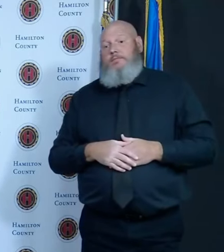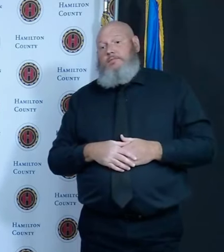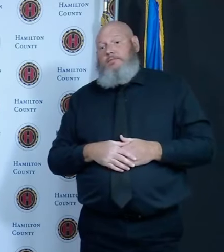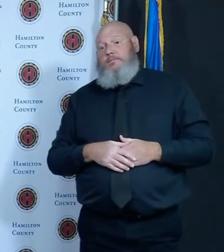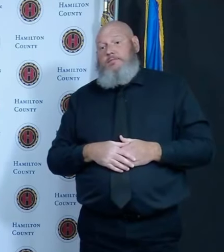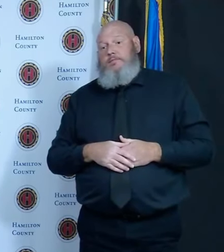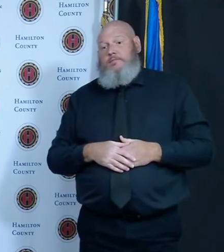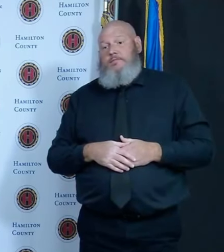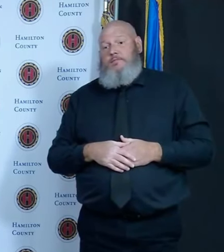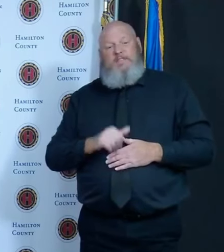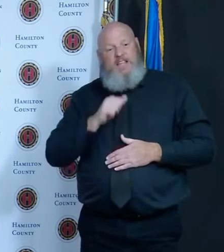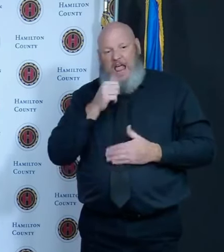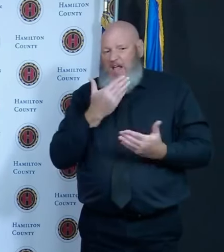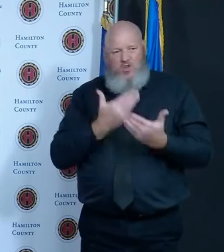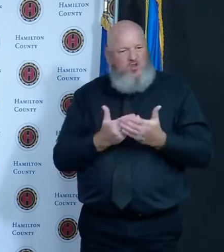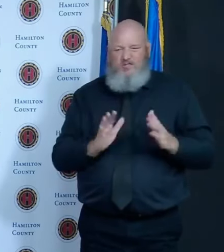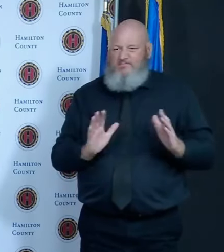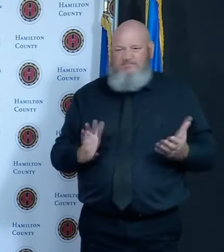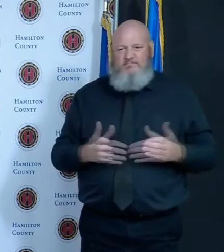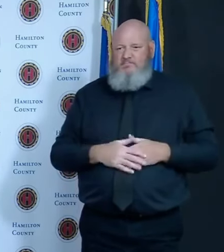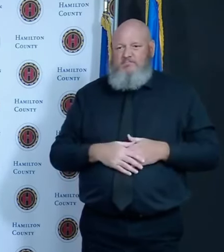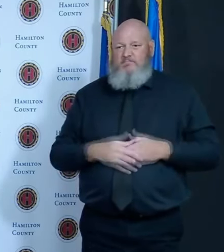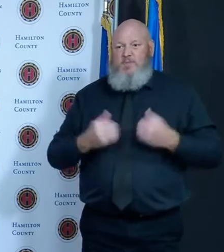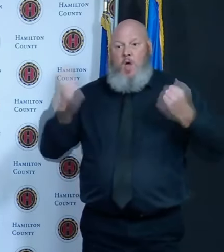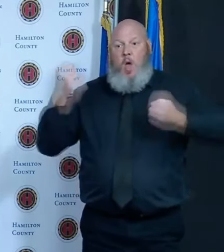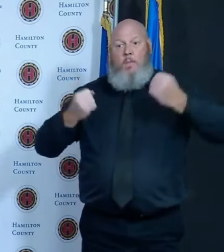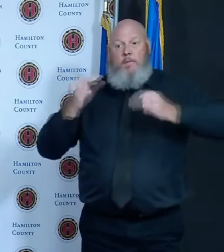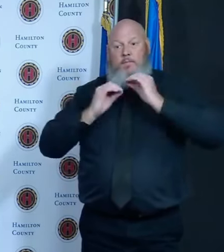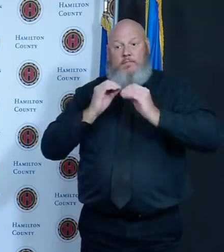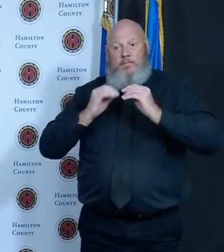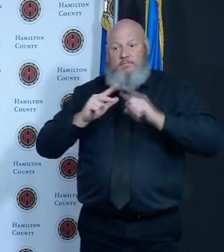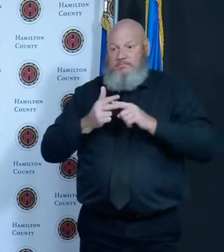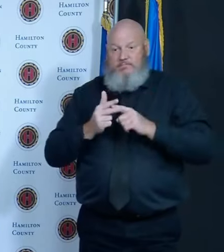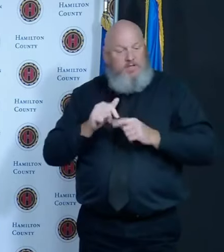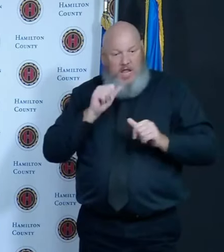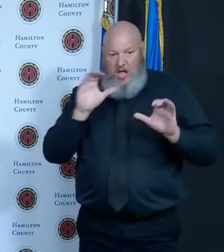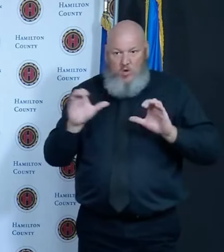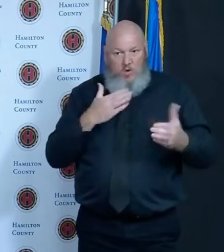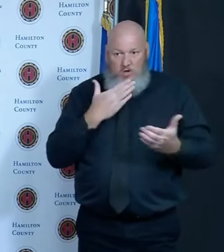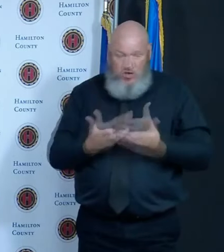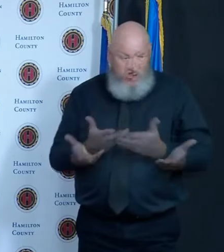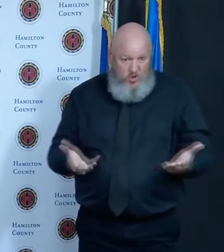automotive people who do car repairs are really hurting obviously hoteliers so